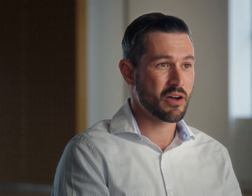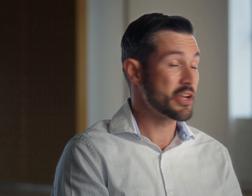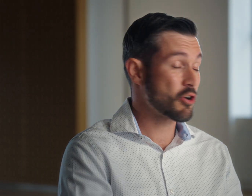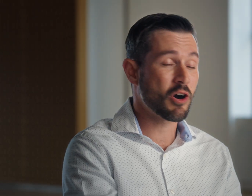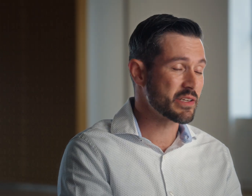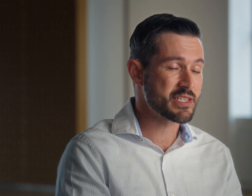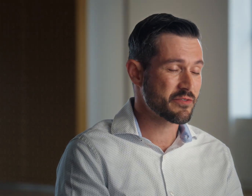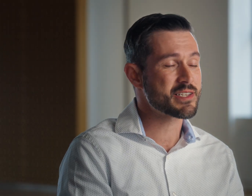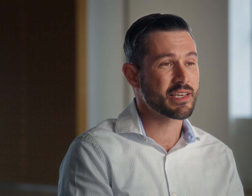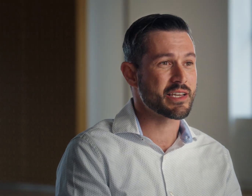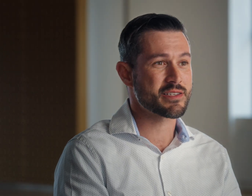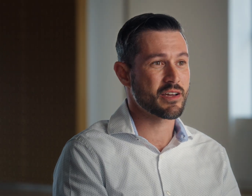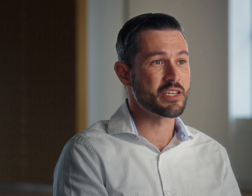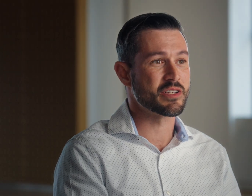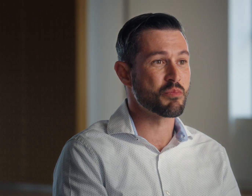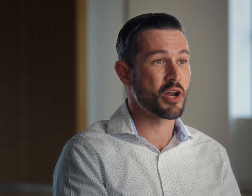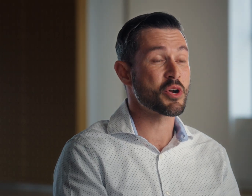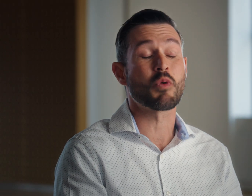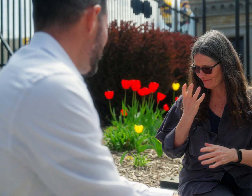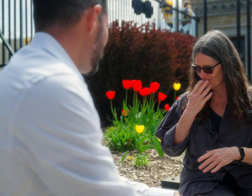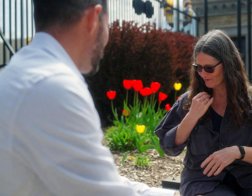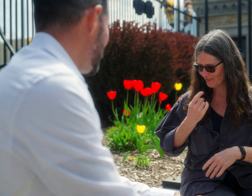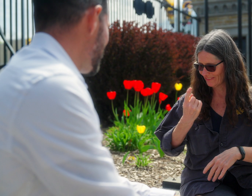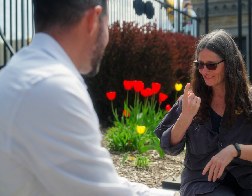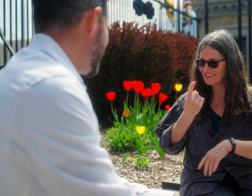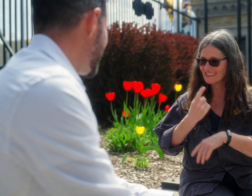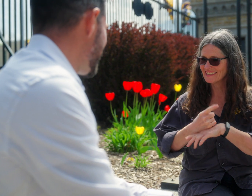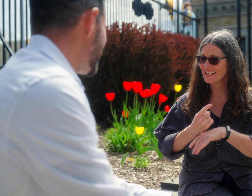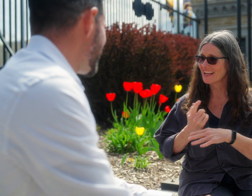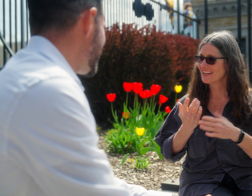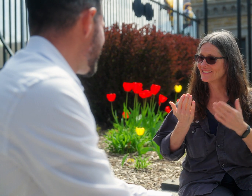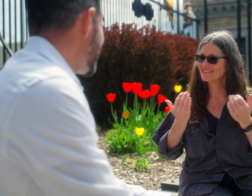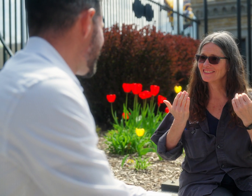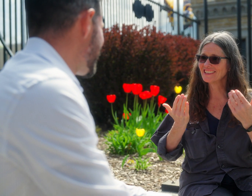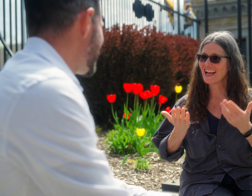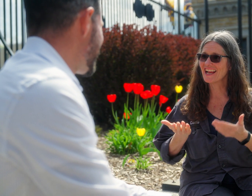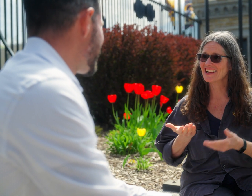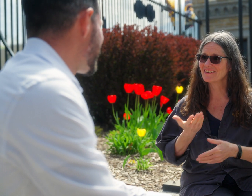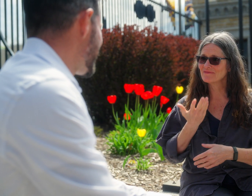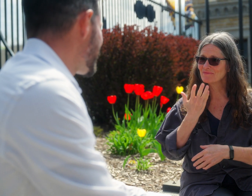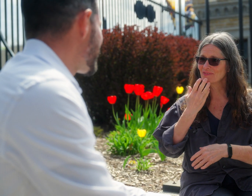and your colleagues, if that's the case, even on a much more personal level. And I think that's the biggest value. I would definitely